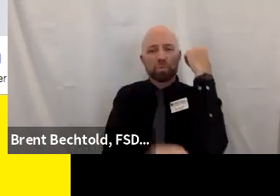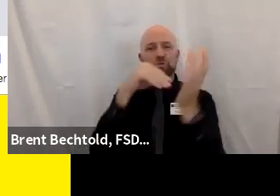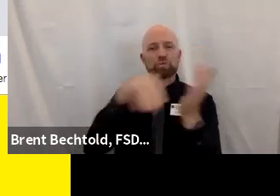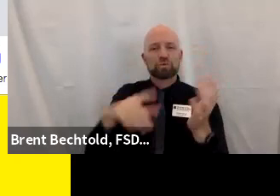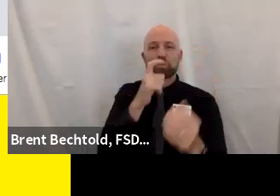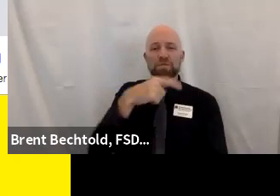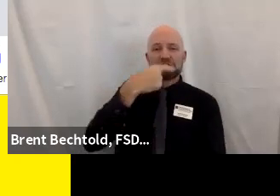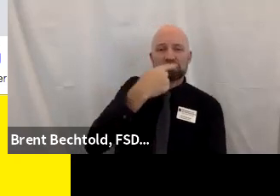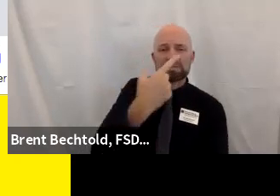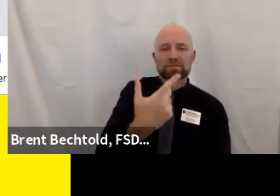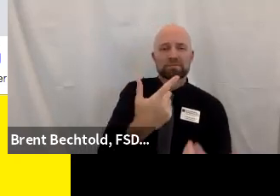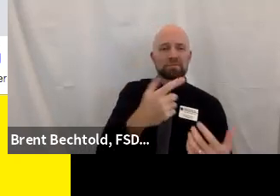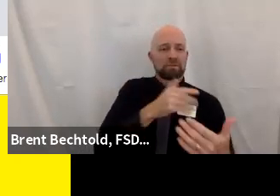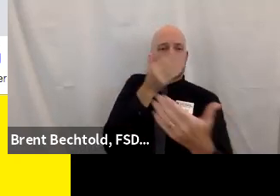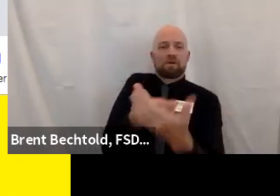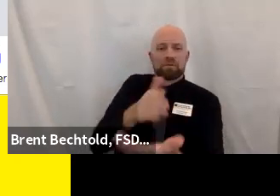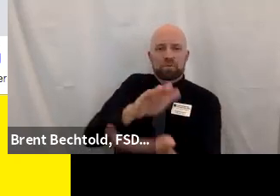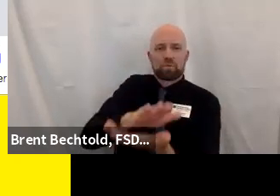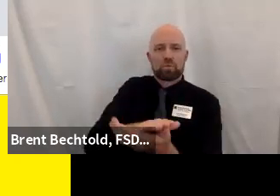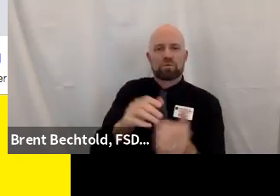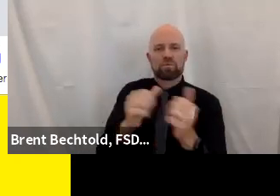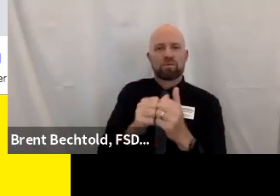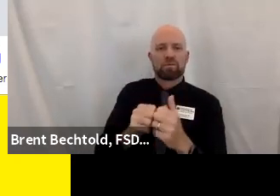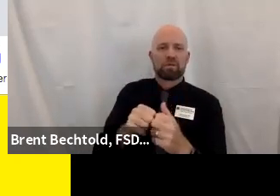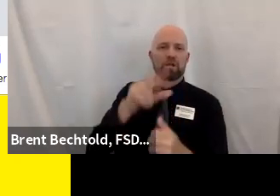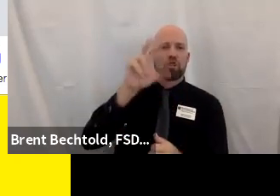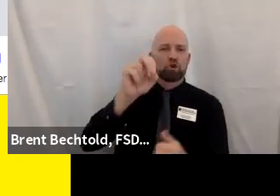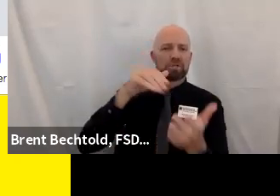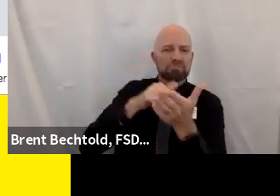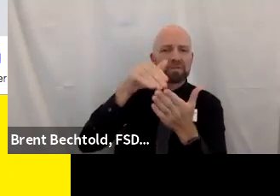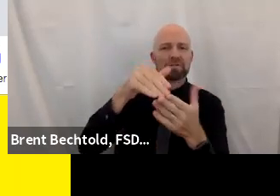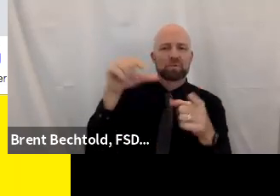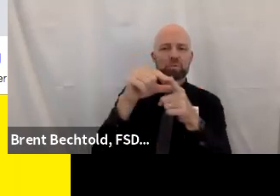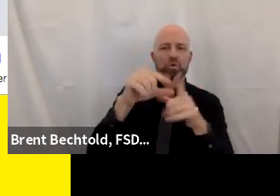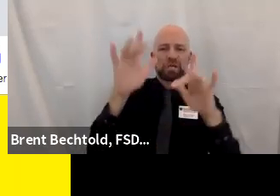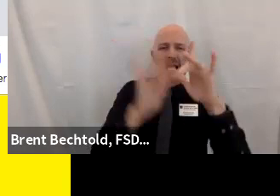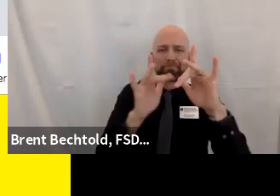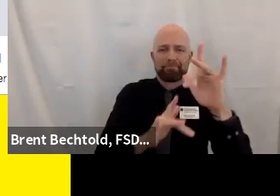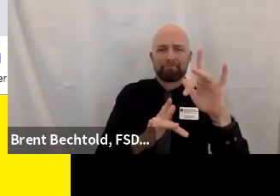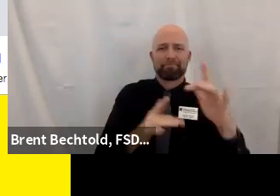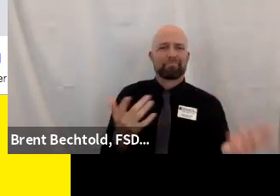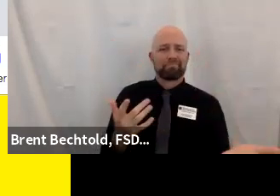Think about, you know, students who arrive to school